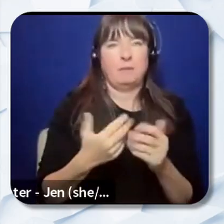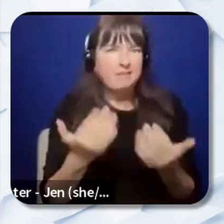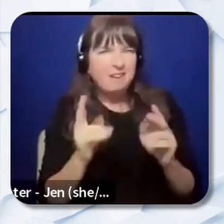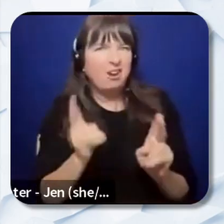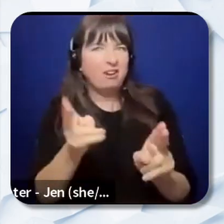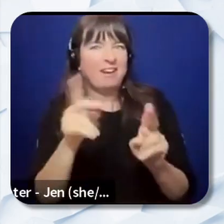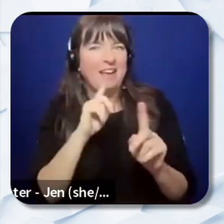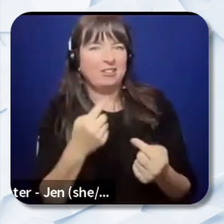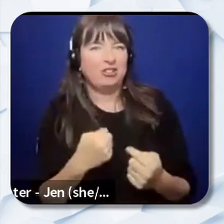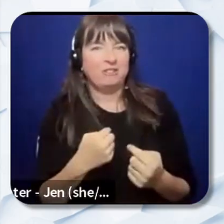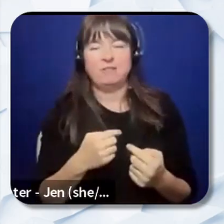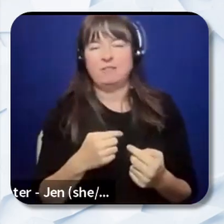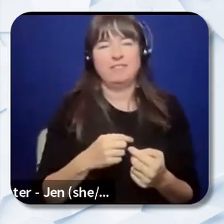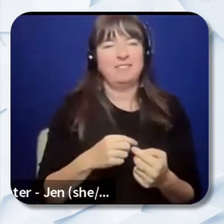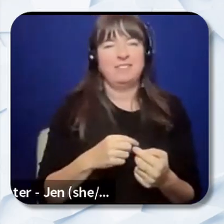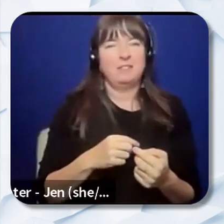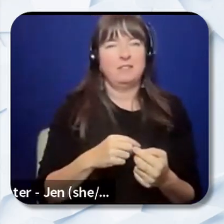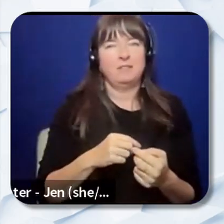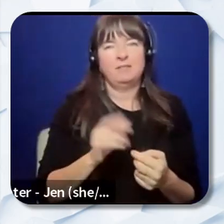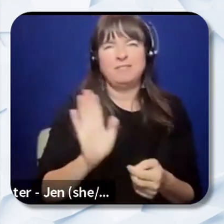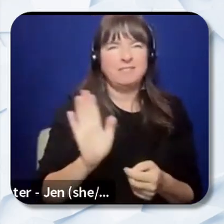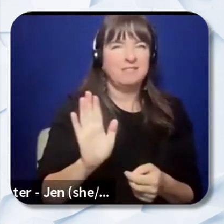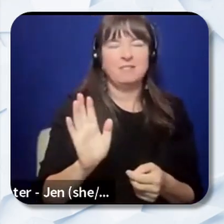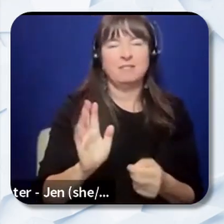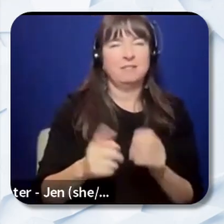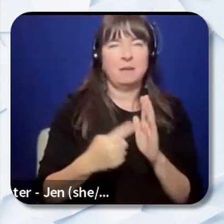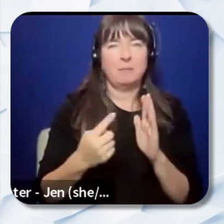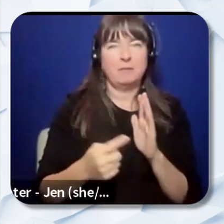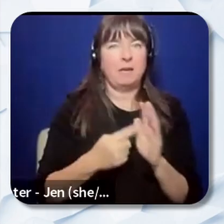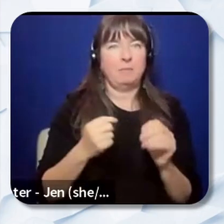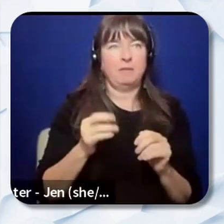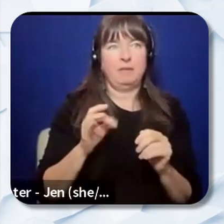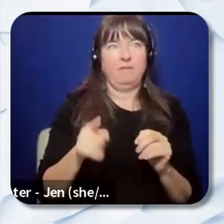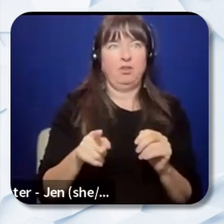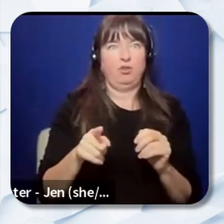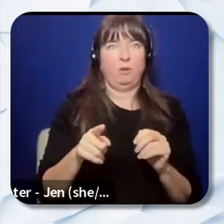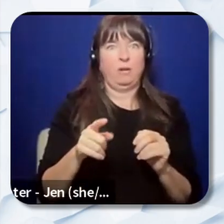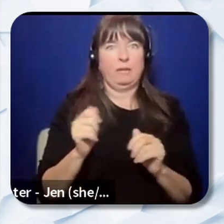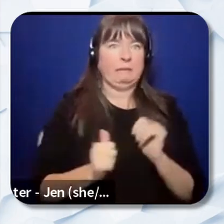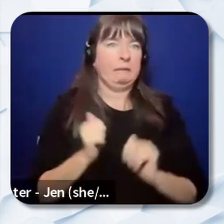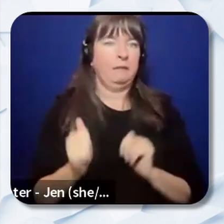and you don't want to just keep doing that because sometimes you being so reactive loses a child or